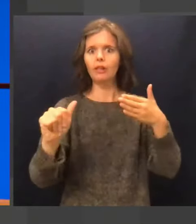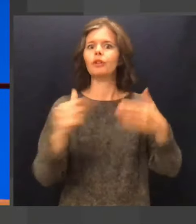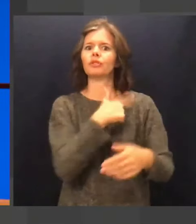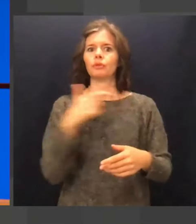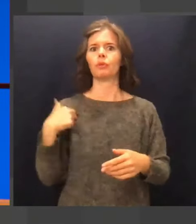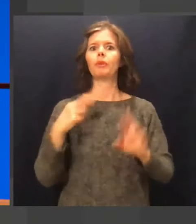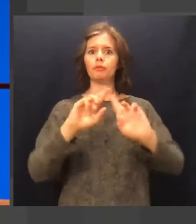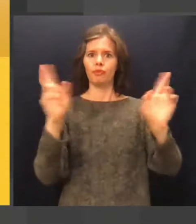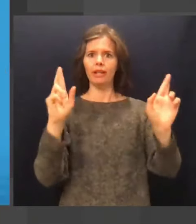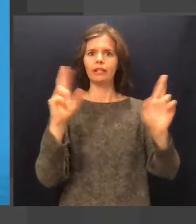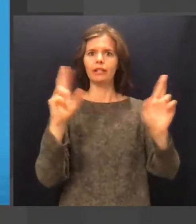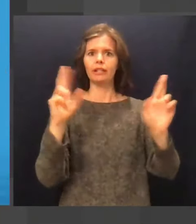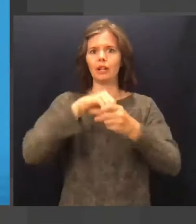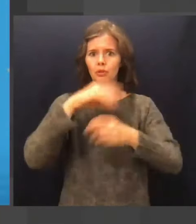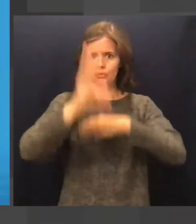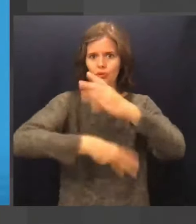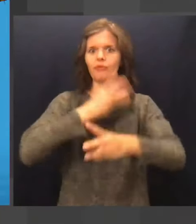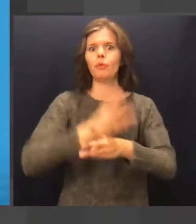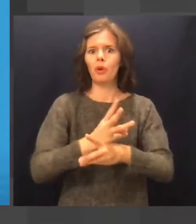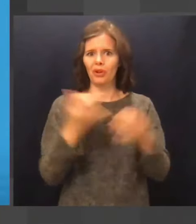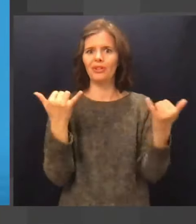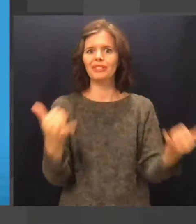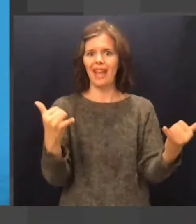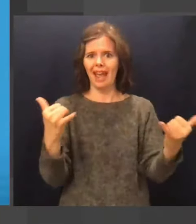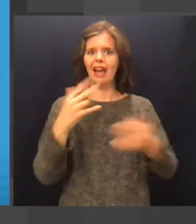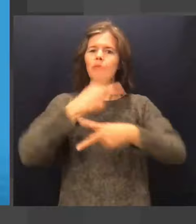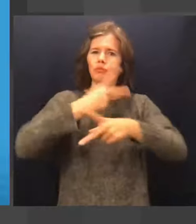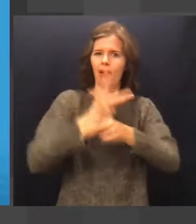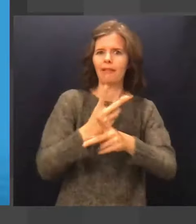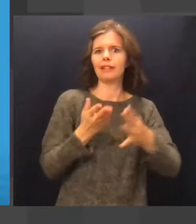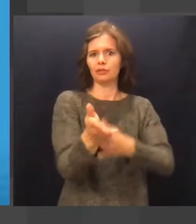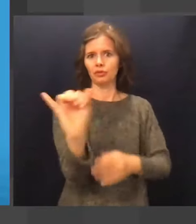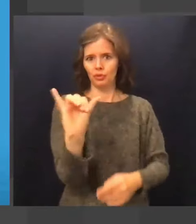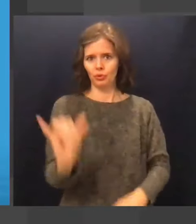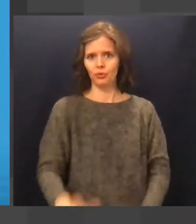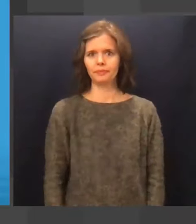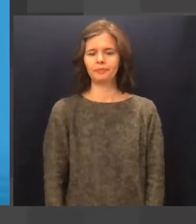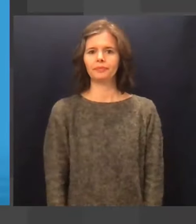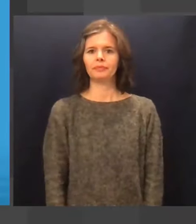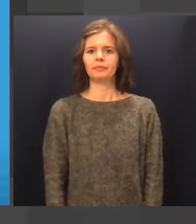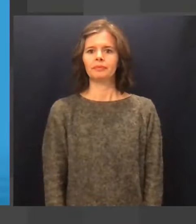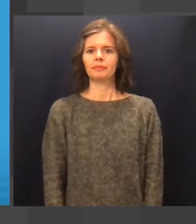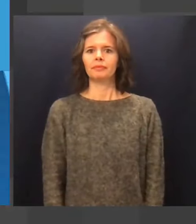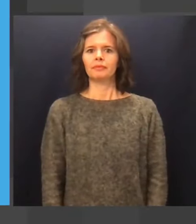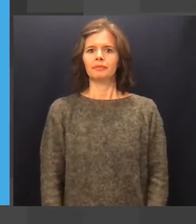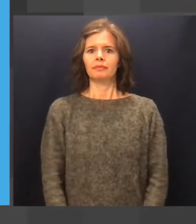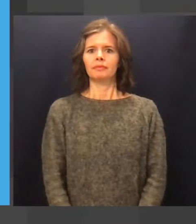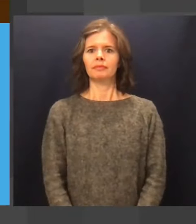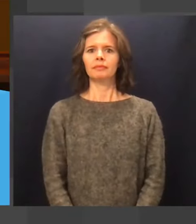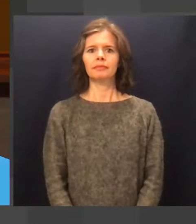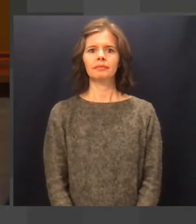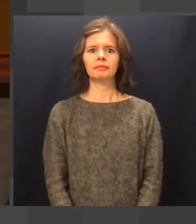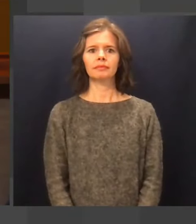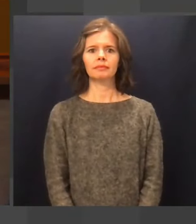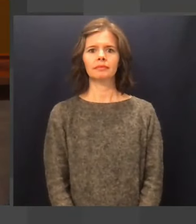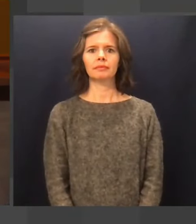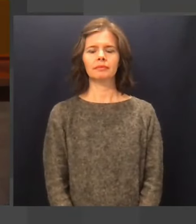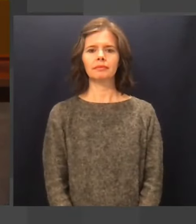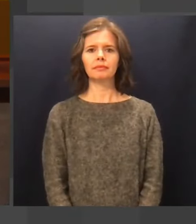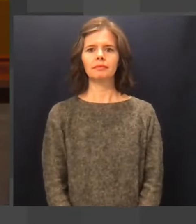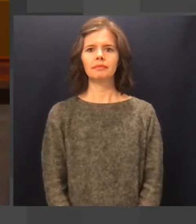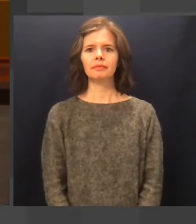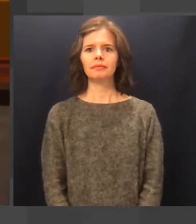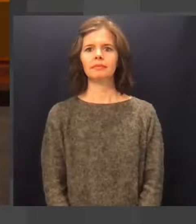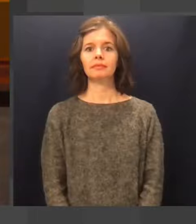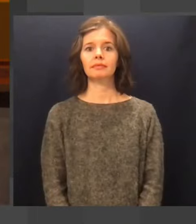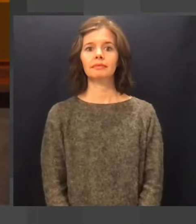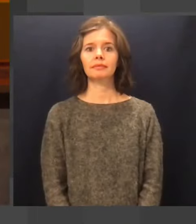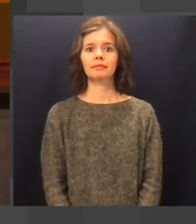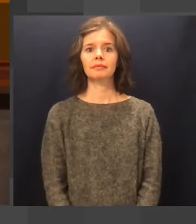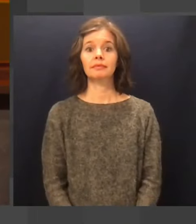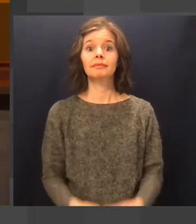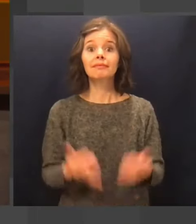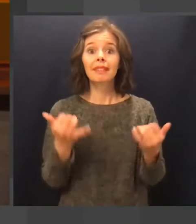HELP CREATE A MORE INCLUSIVE